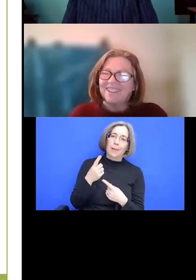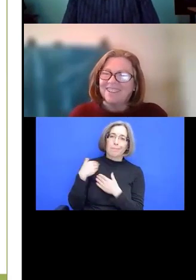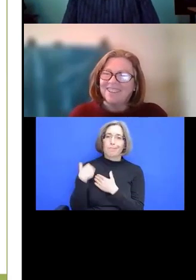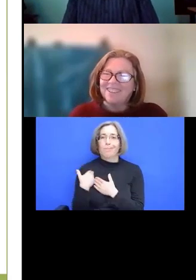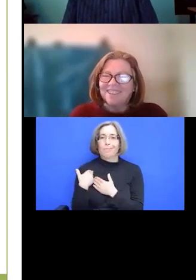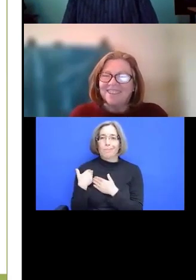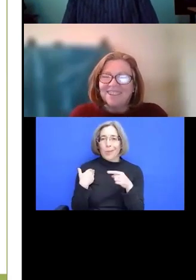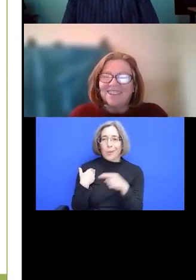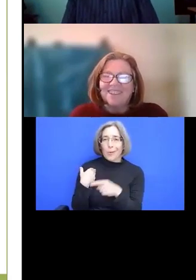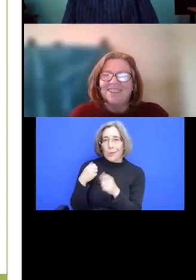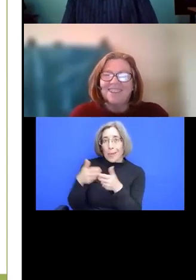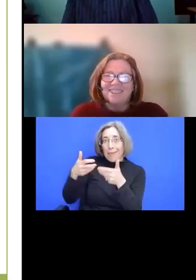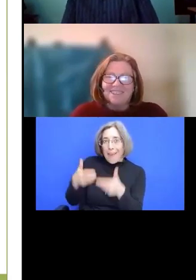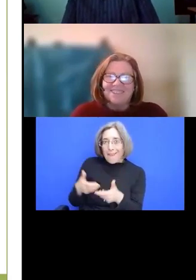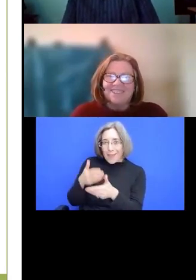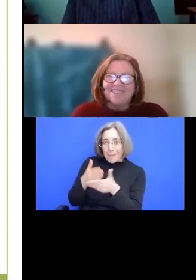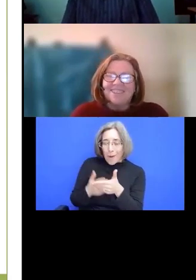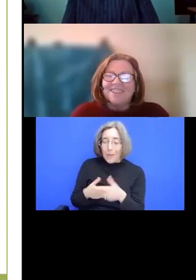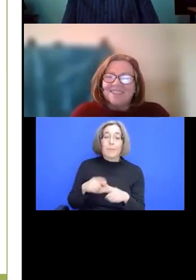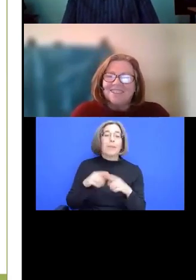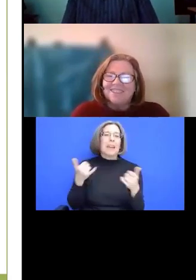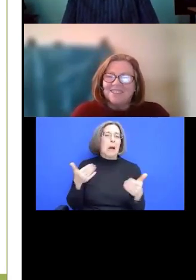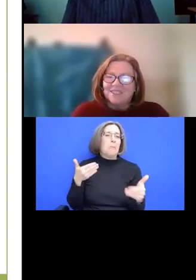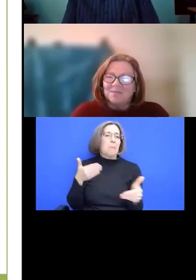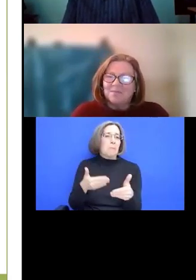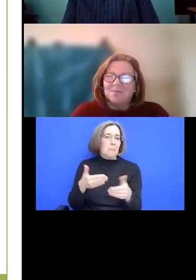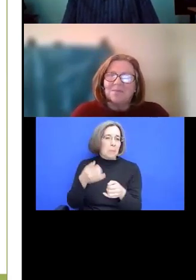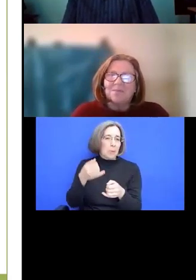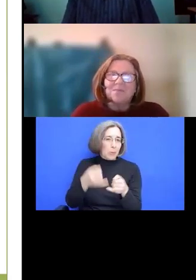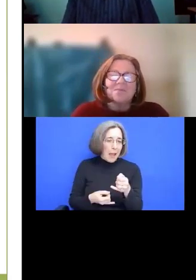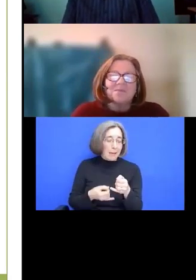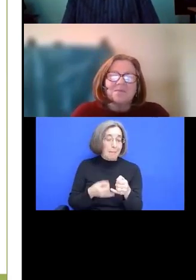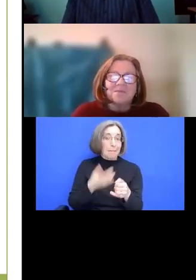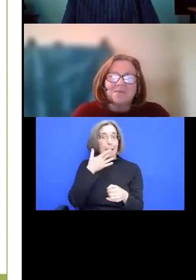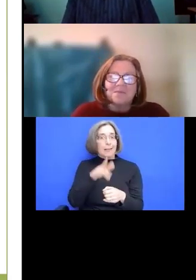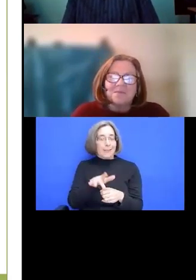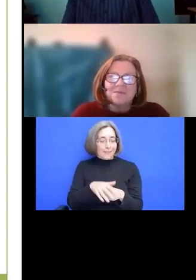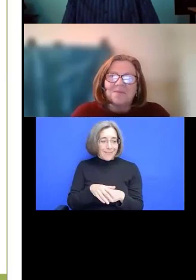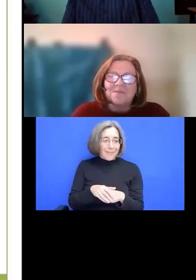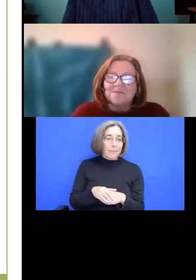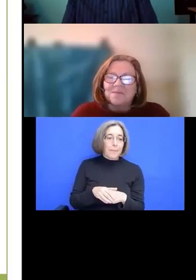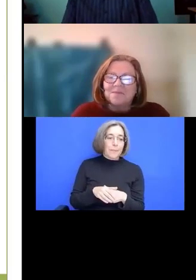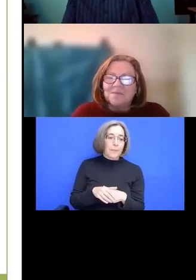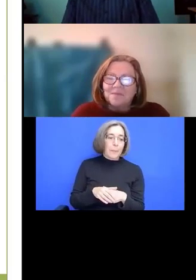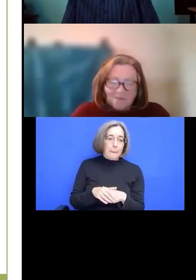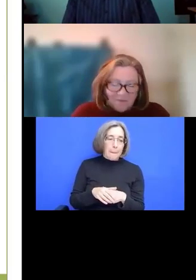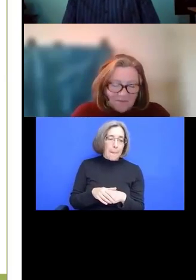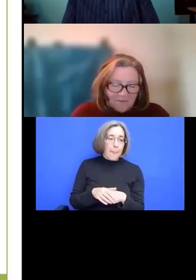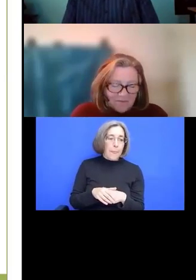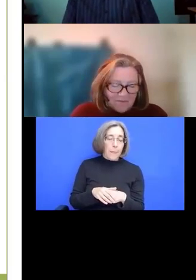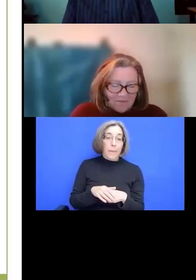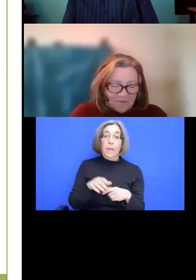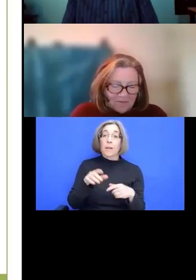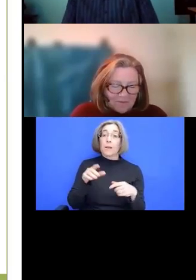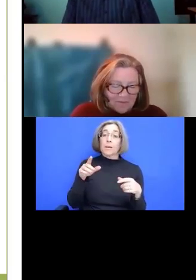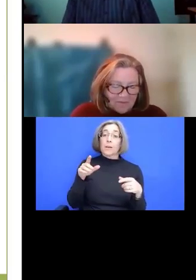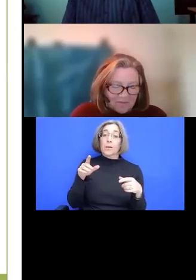So we're getting to the end of the path, luckily. When you are at the end of your project period